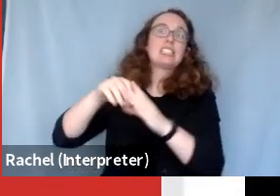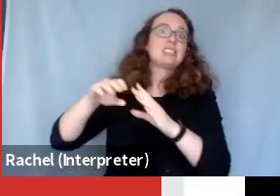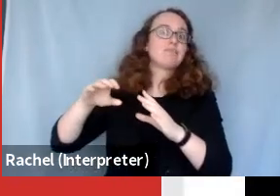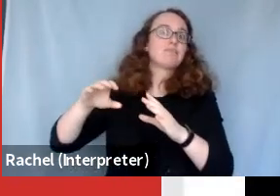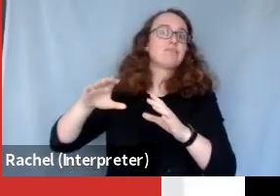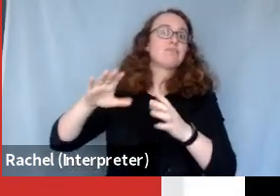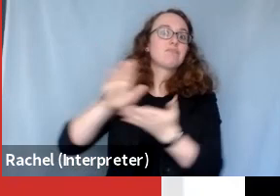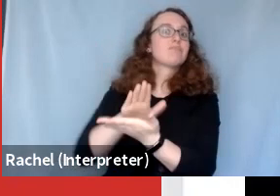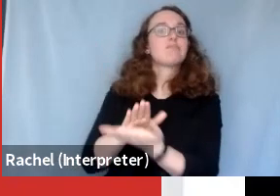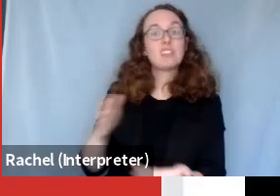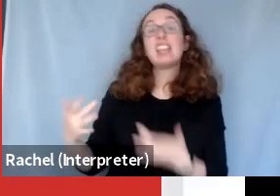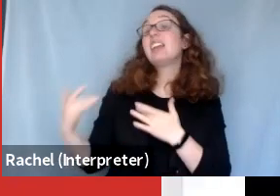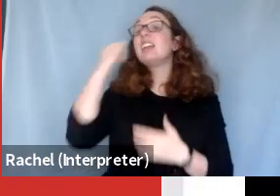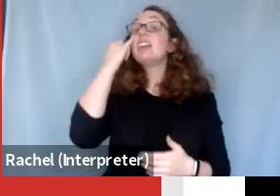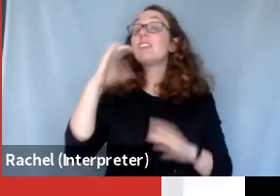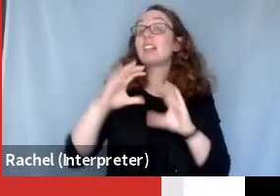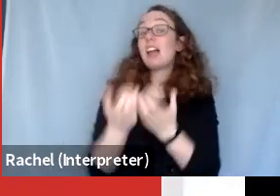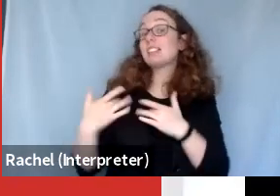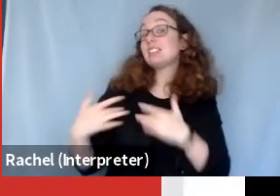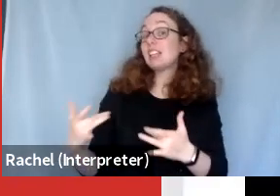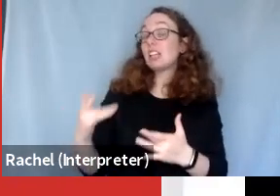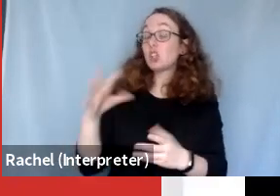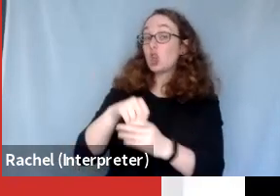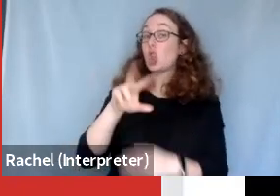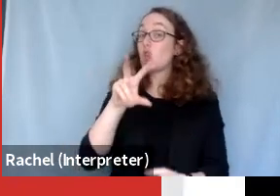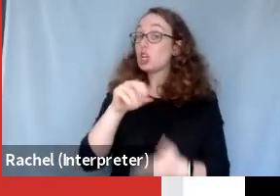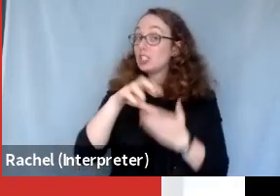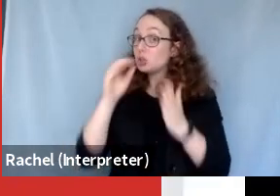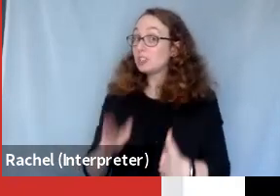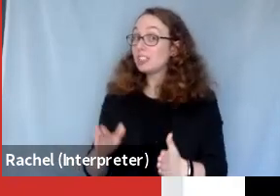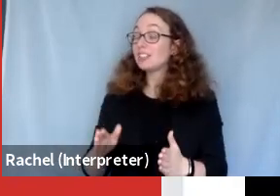30, we usually sell about 15 to 18